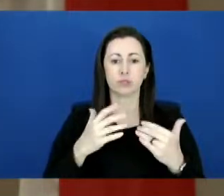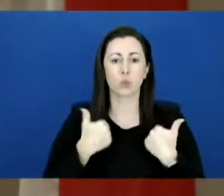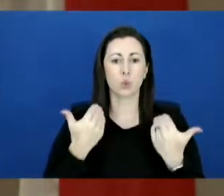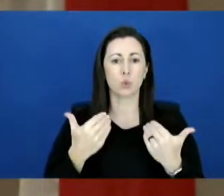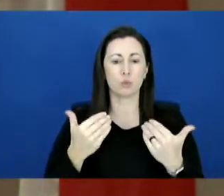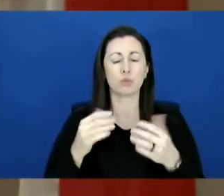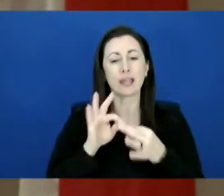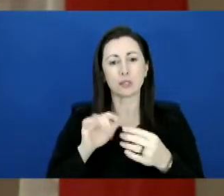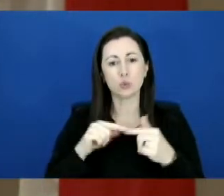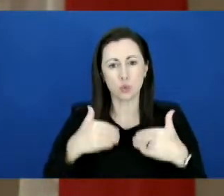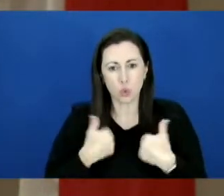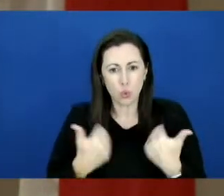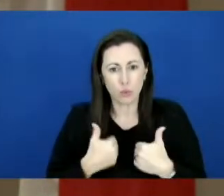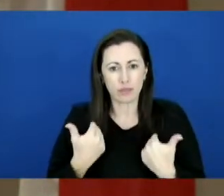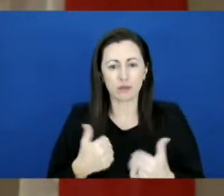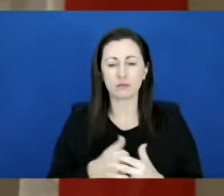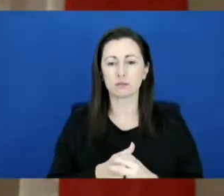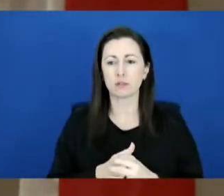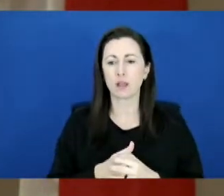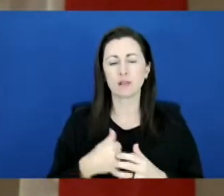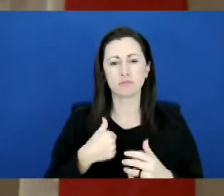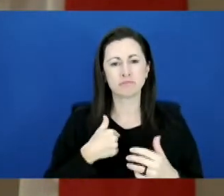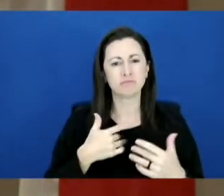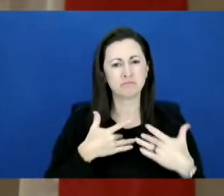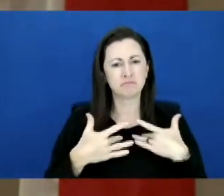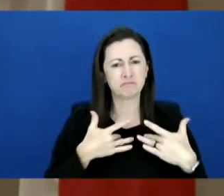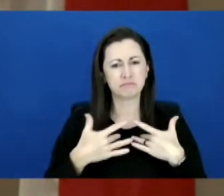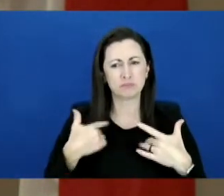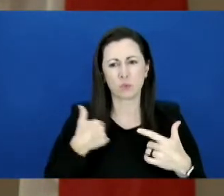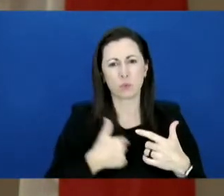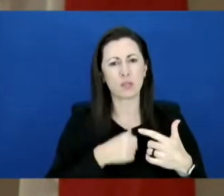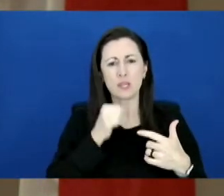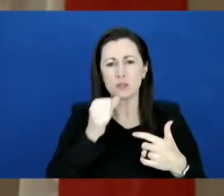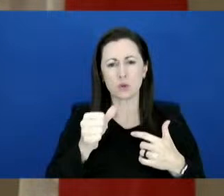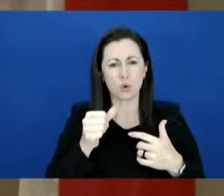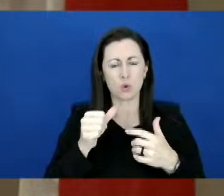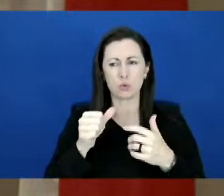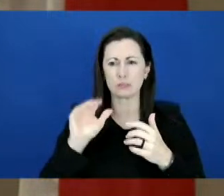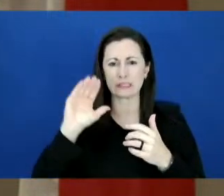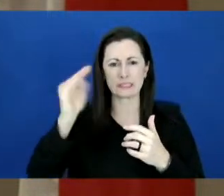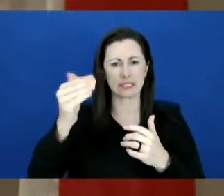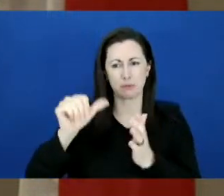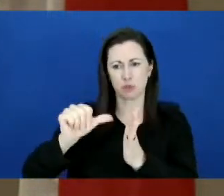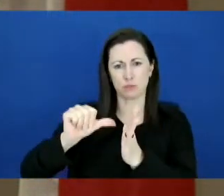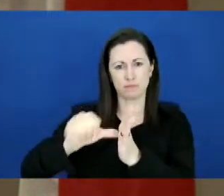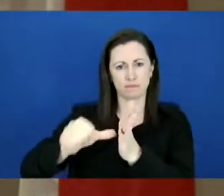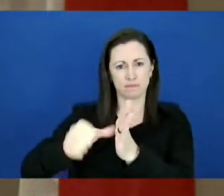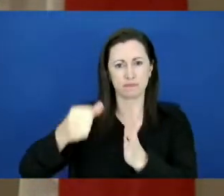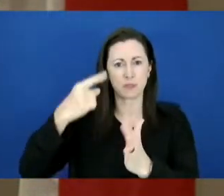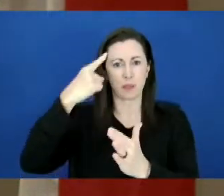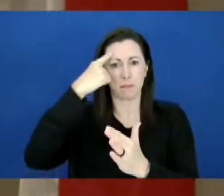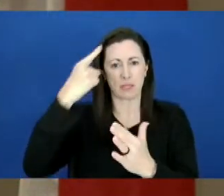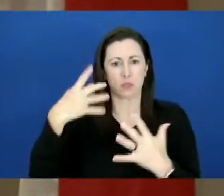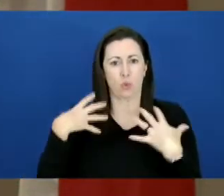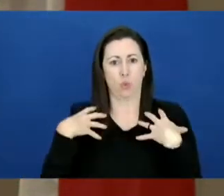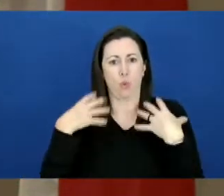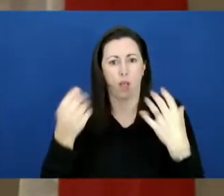AND PARTICULARLY AS IT PERTAINS